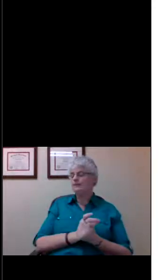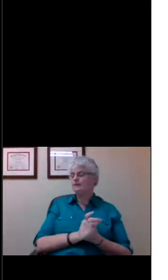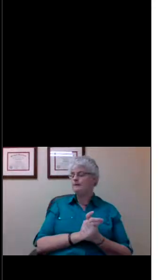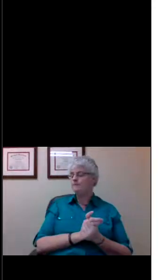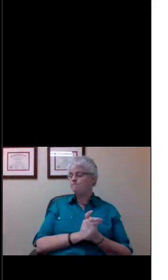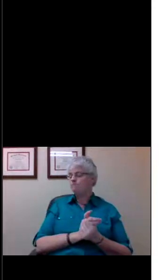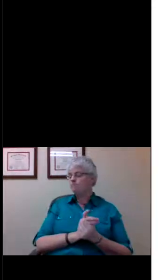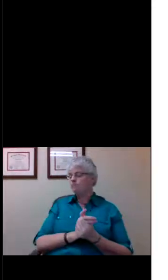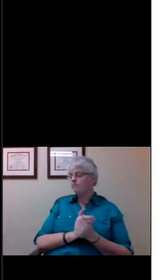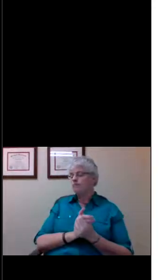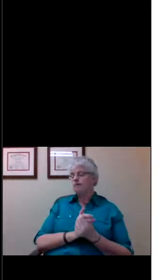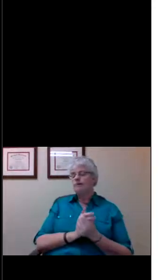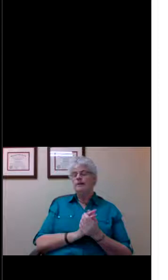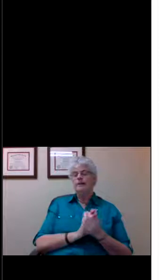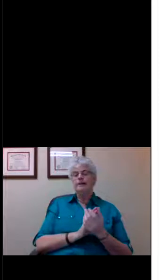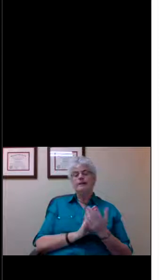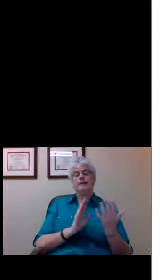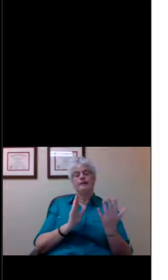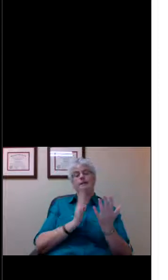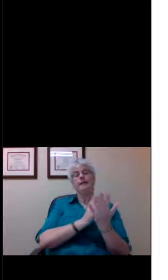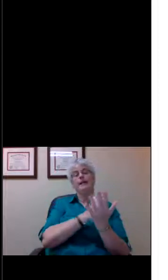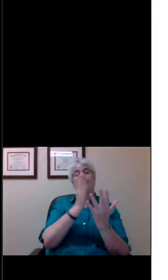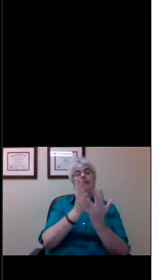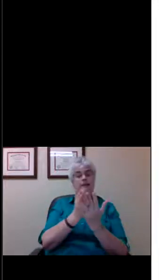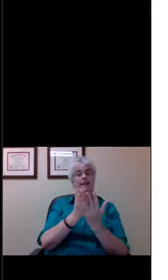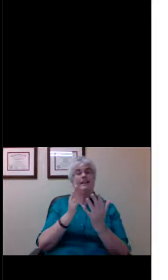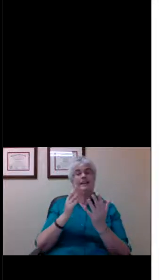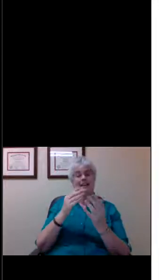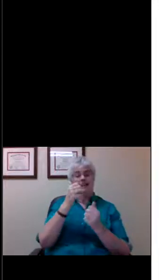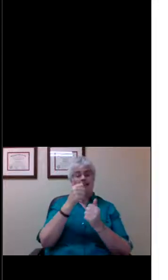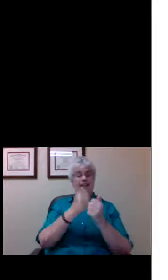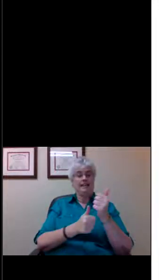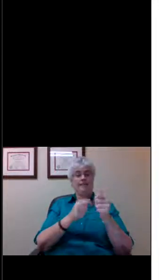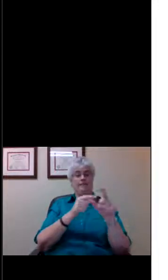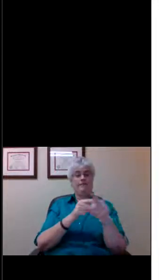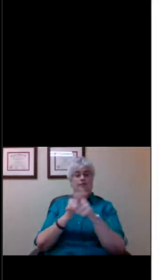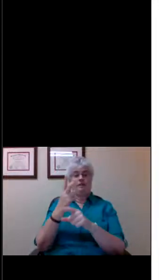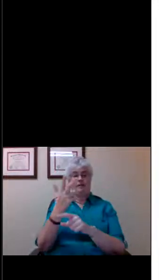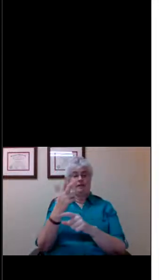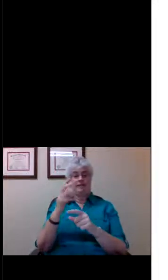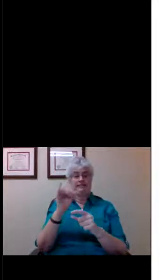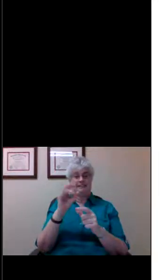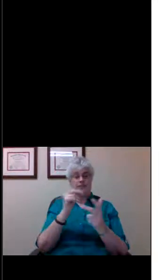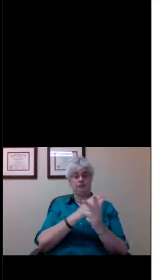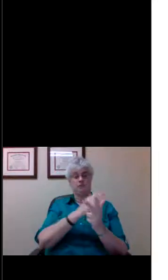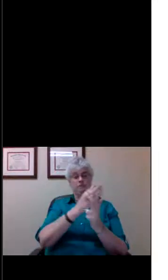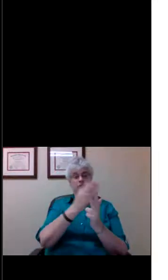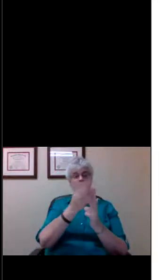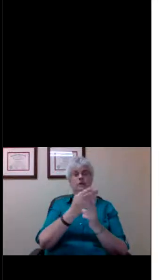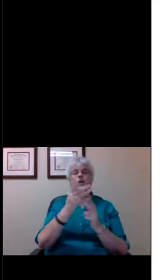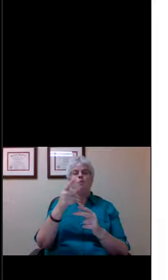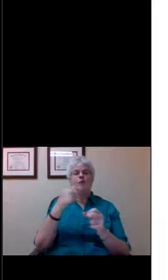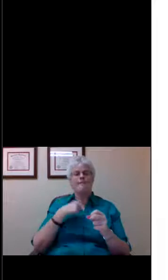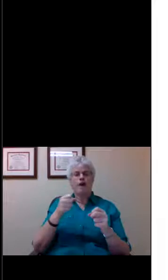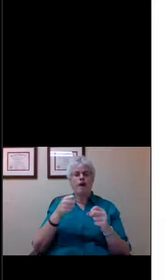all of us to kind of learn from each other. At the end of each of those three